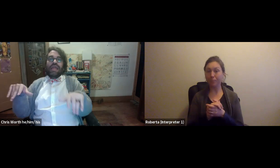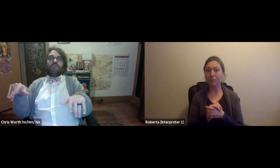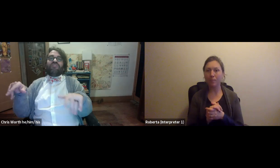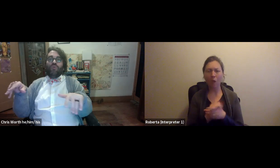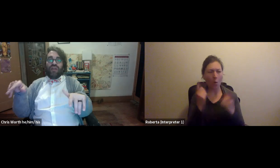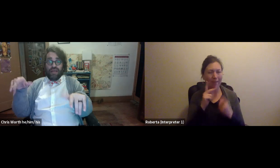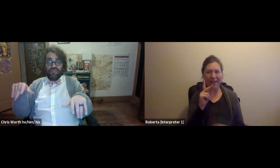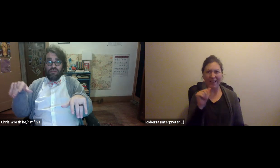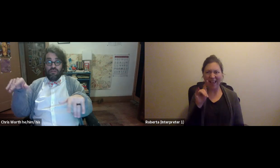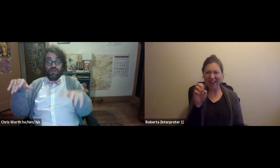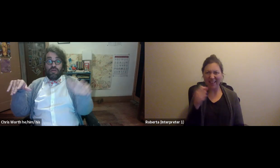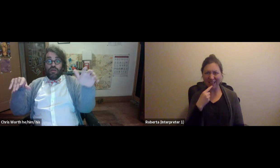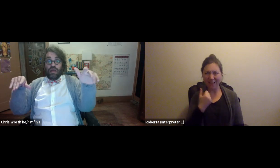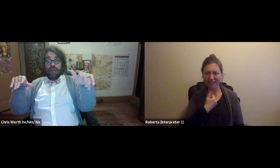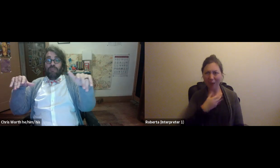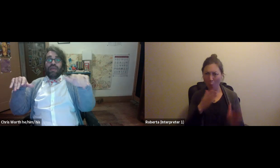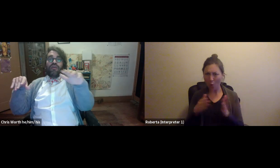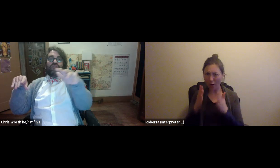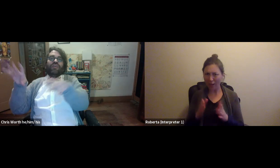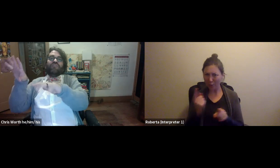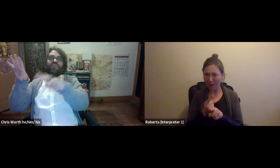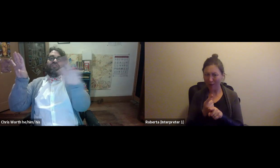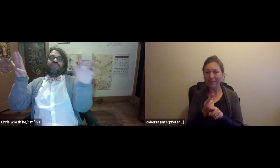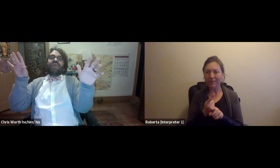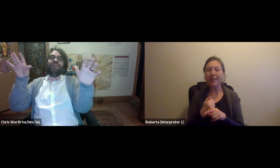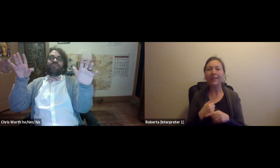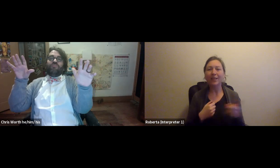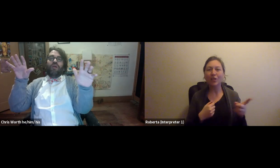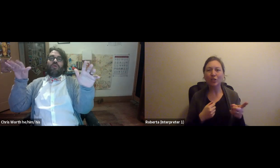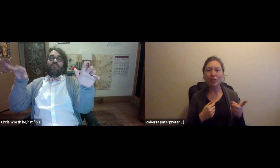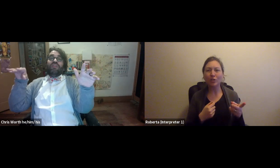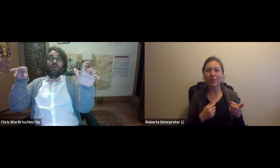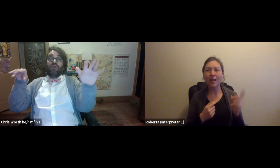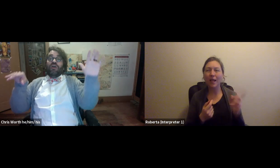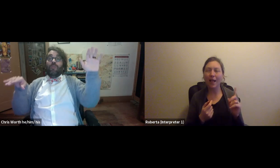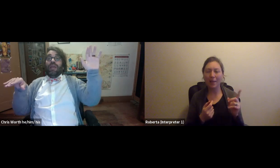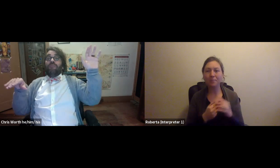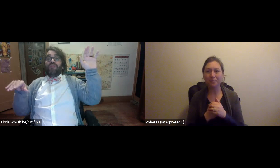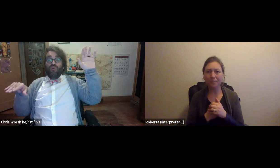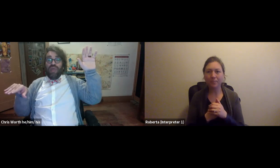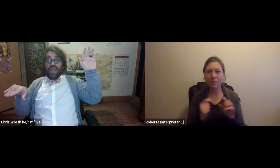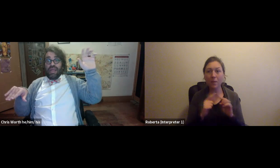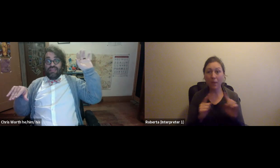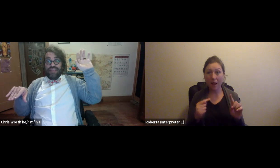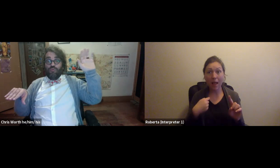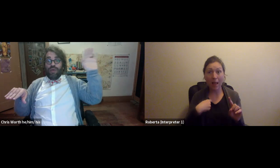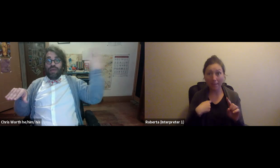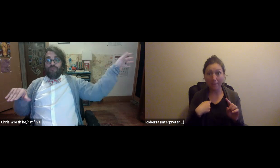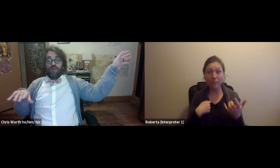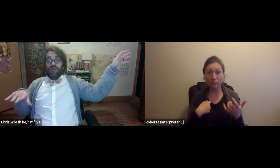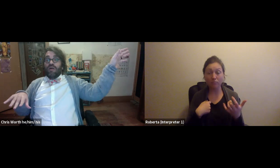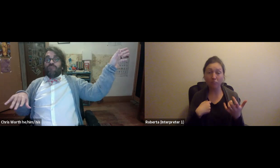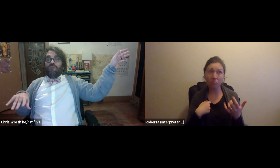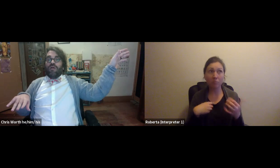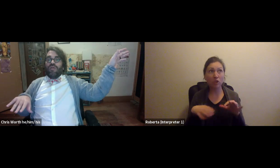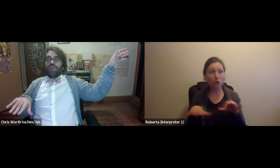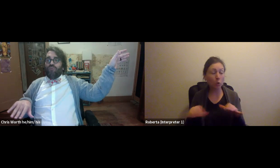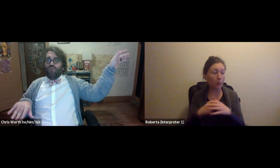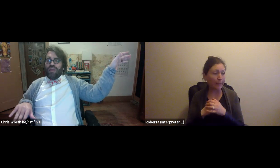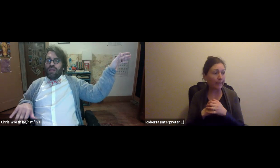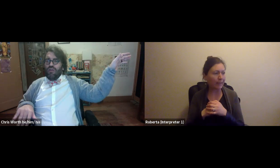was an organizer. She gave us smaller window but I've been doing it in some way for like 40 years,